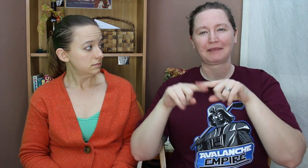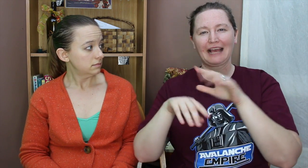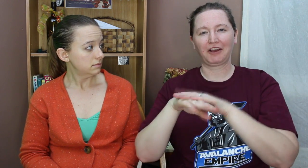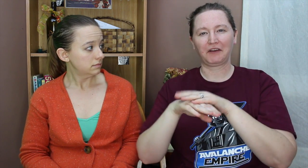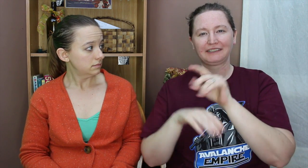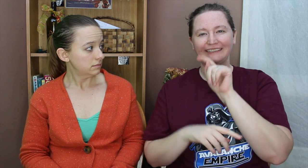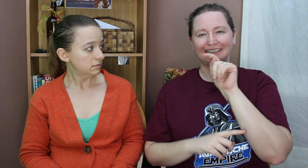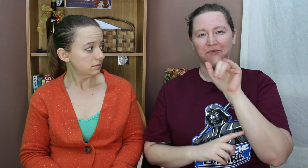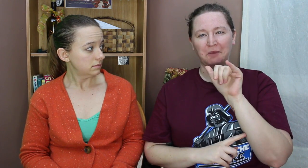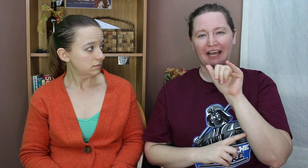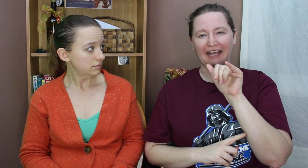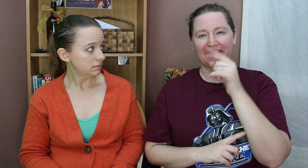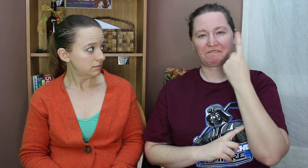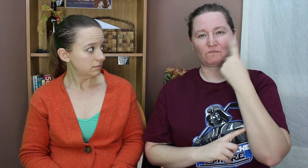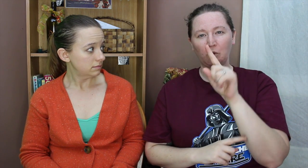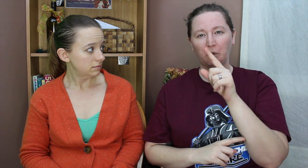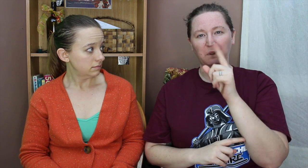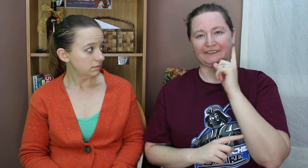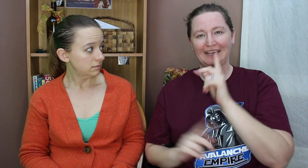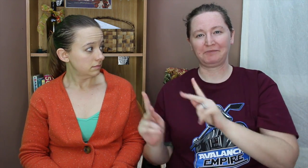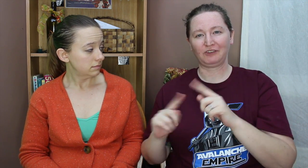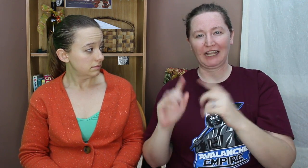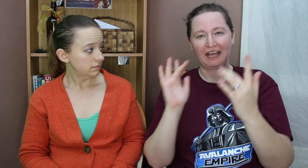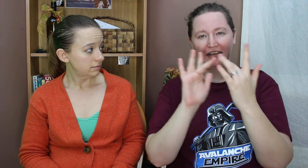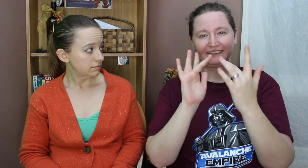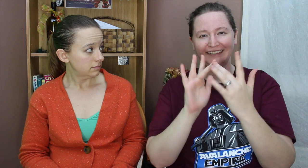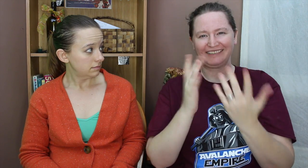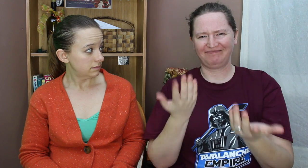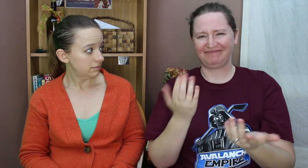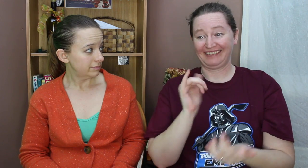agencies still depend on TTYs for Deaf people